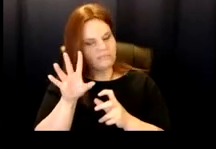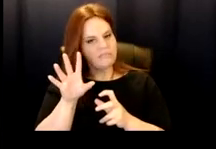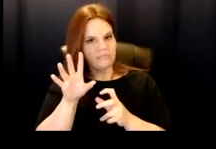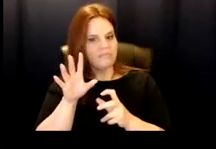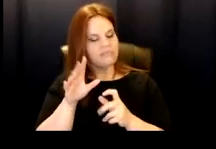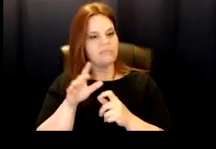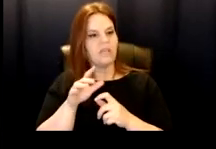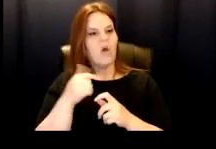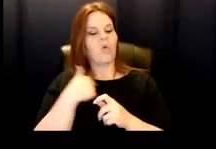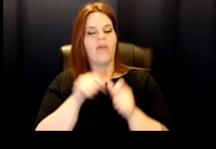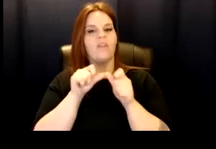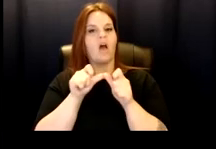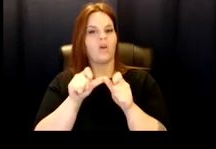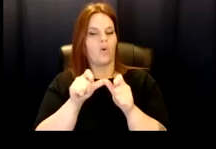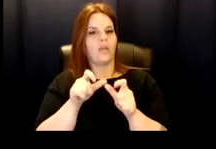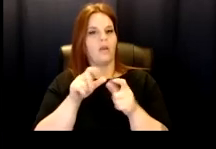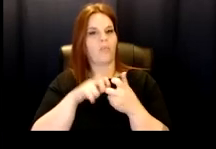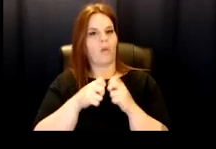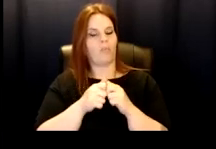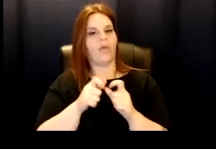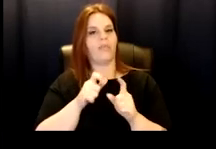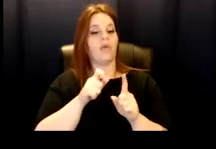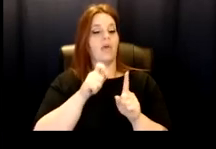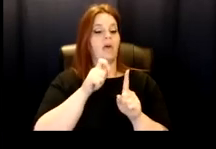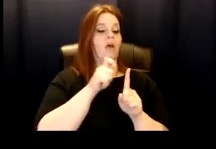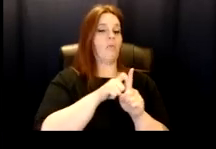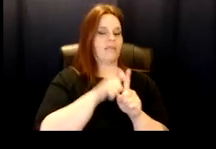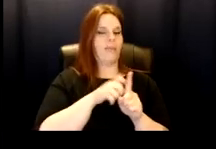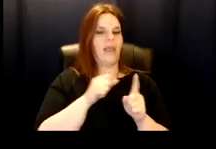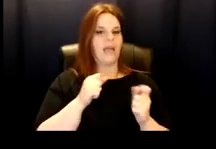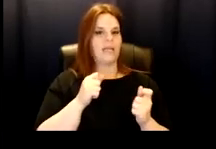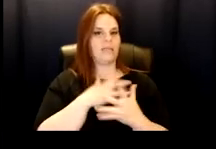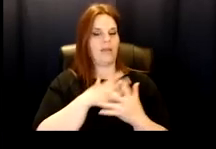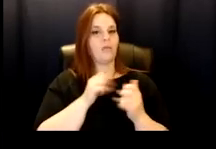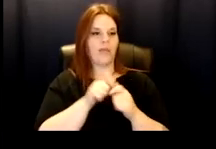ongoing problem with harassment and intimidation particularly against folks with those conditions.